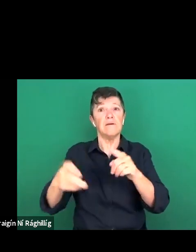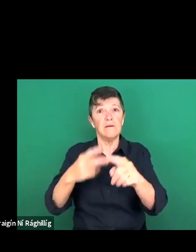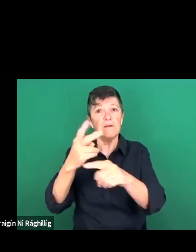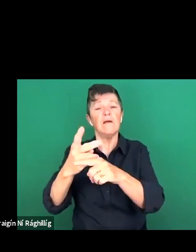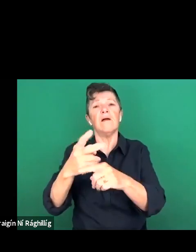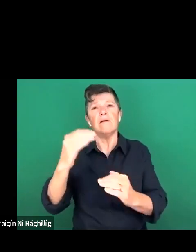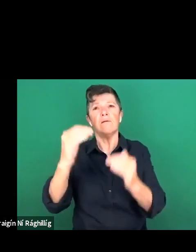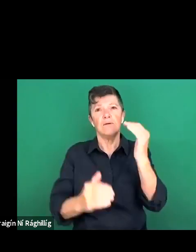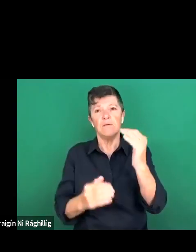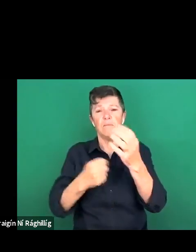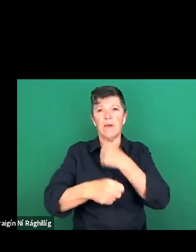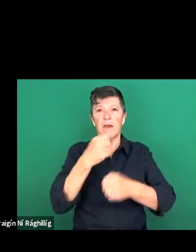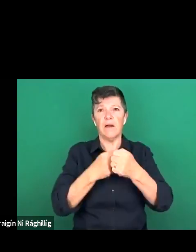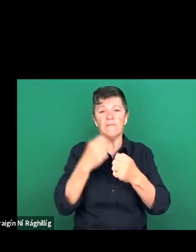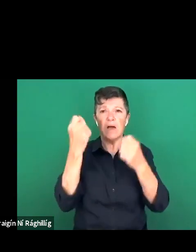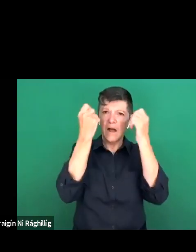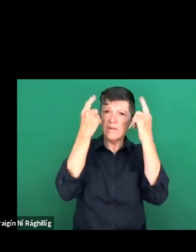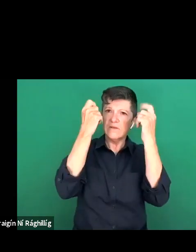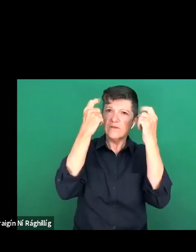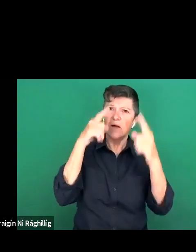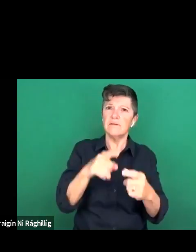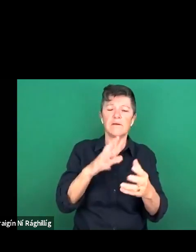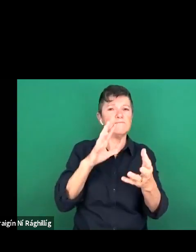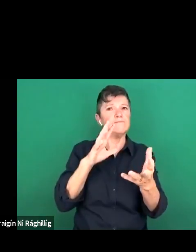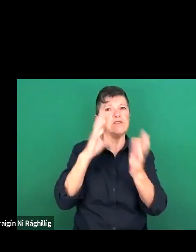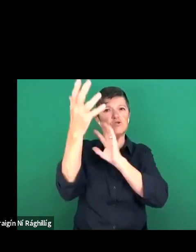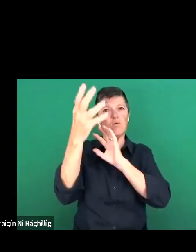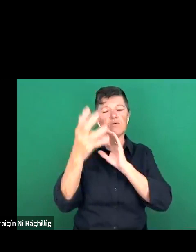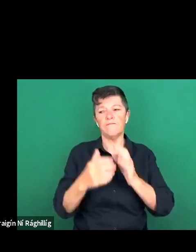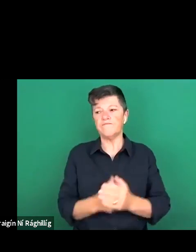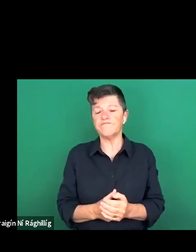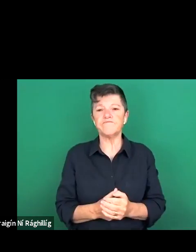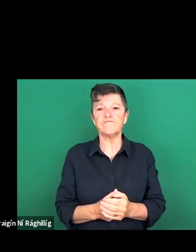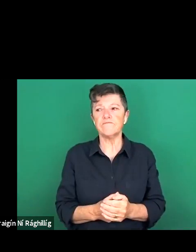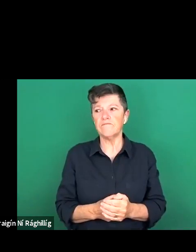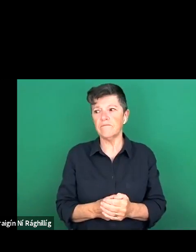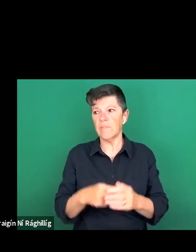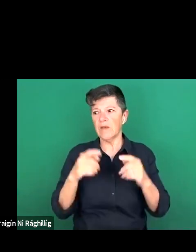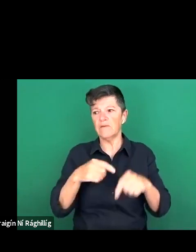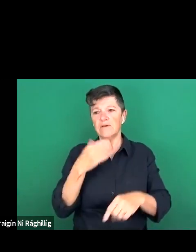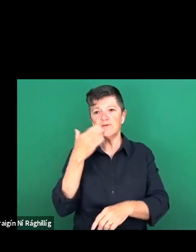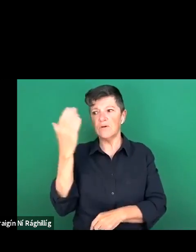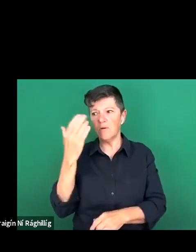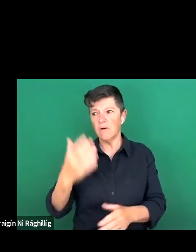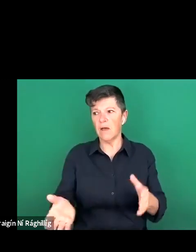such meckrs inequalities were being